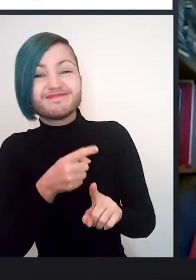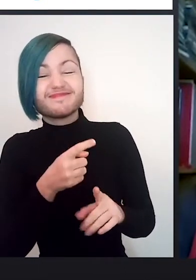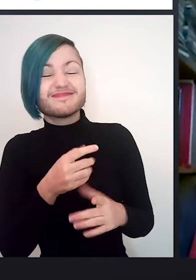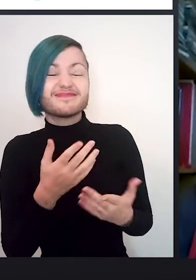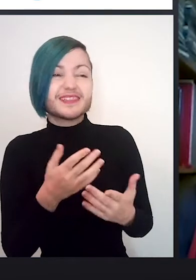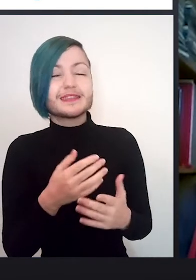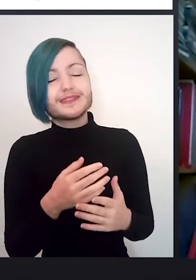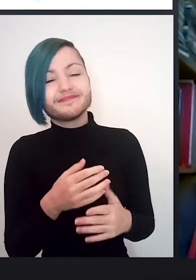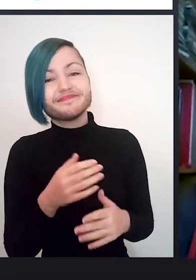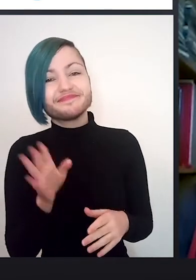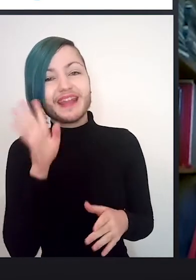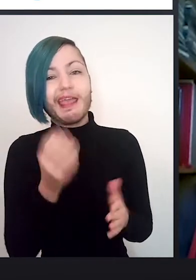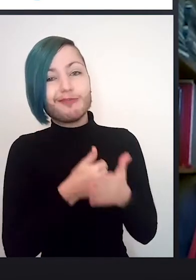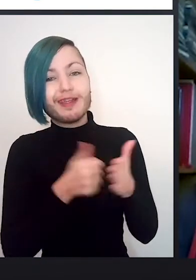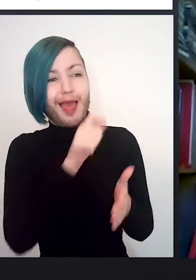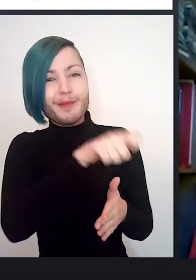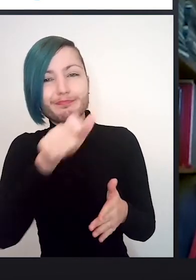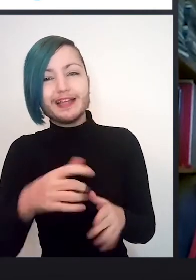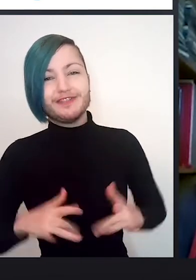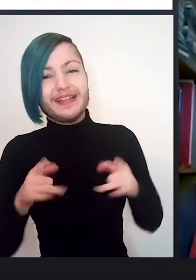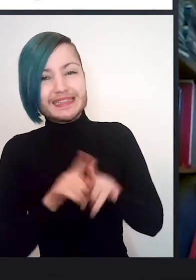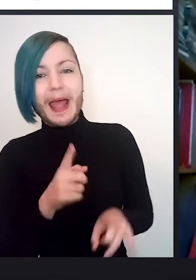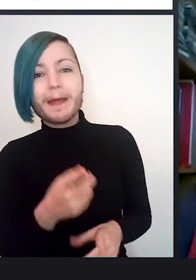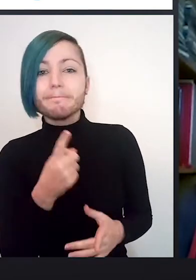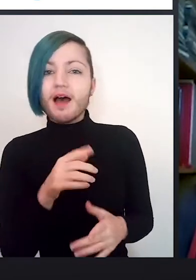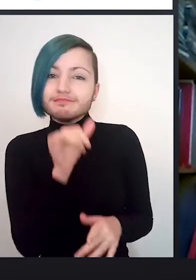I hear that a fair bit, but it's so nice that you left feeling that wasn't required.